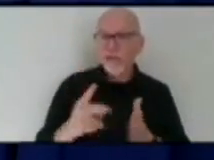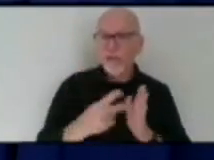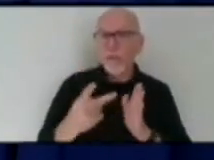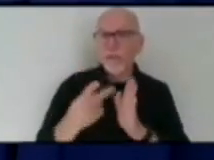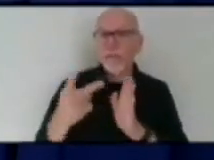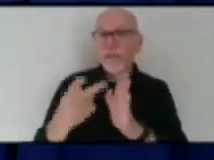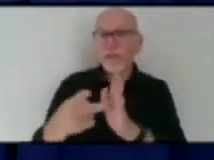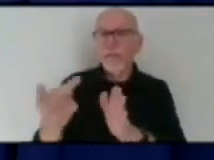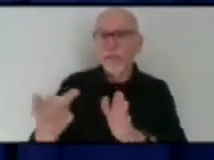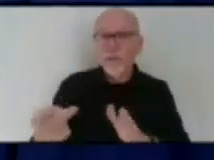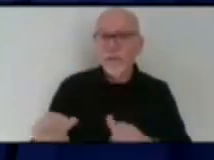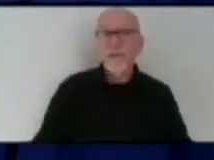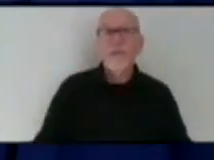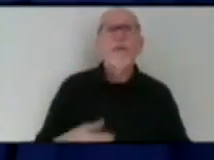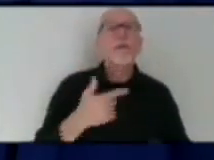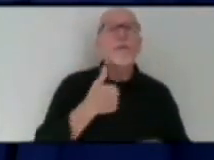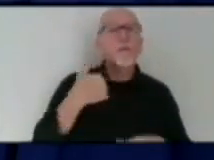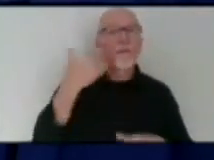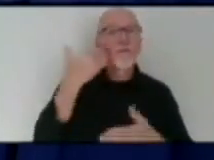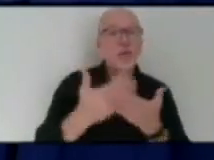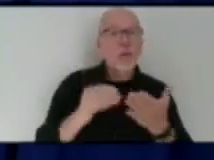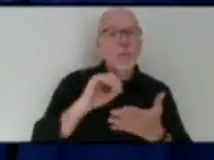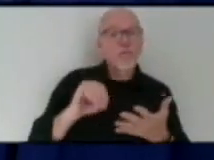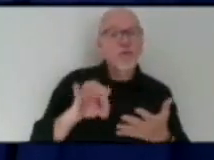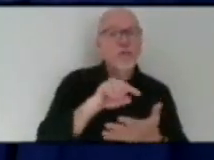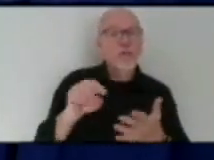certain percentage of those individuals, especially our elderly individuals,